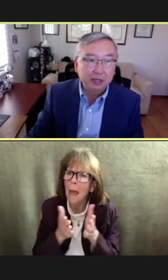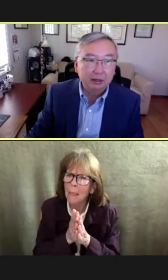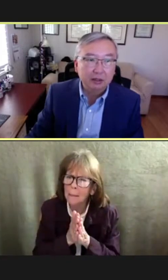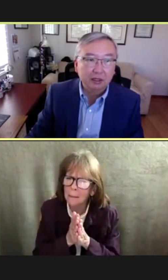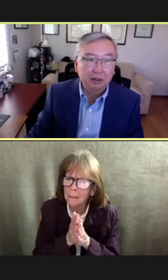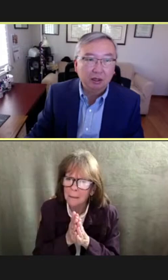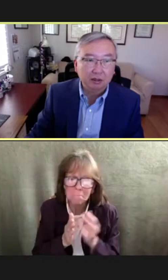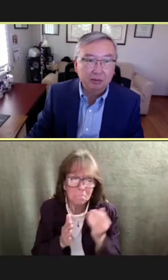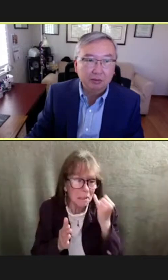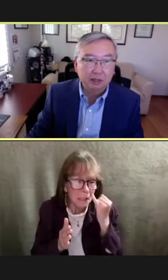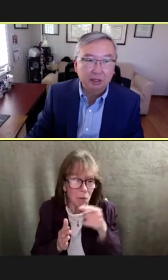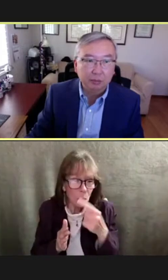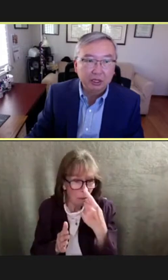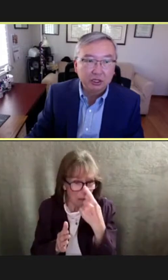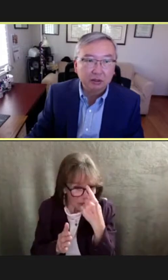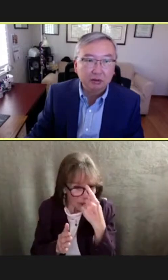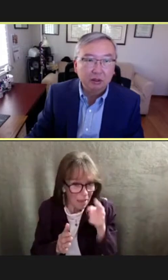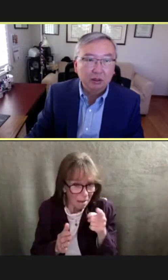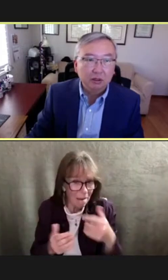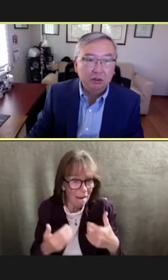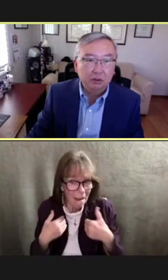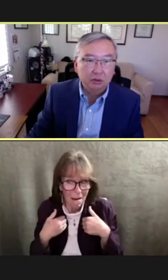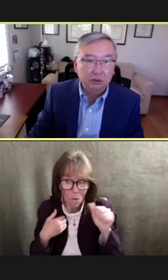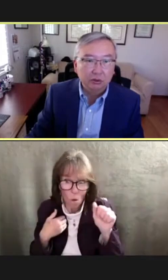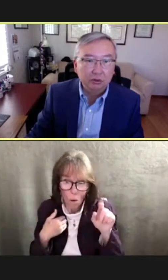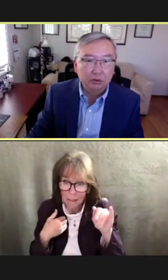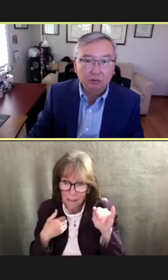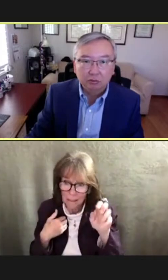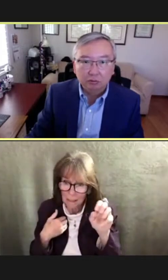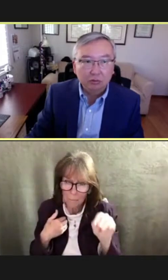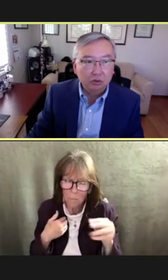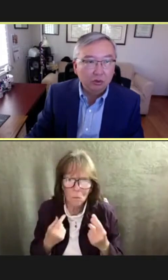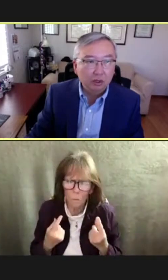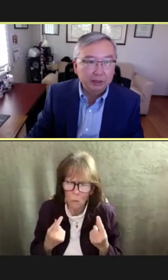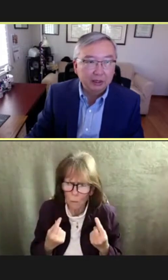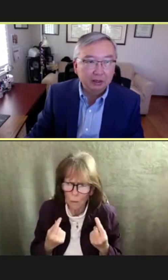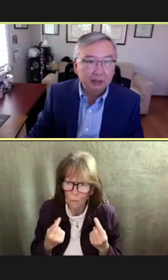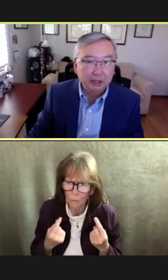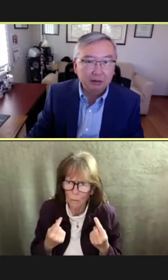autism in the patient, do you do a particular thing?